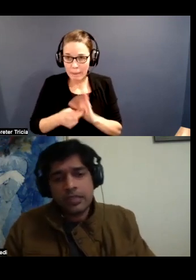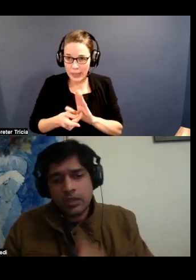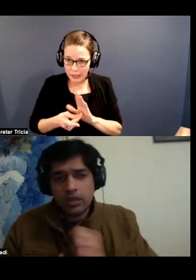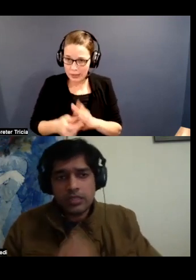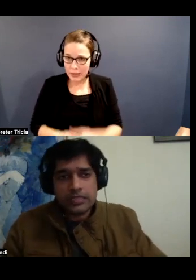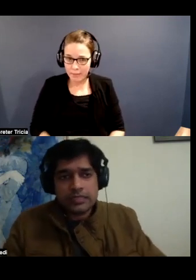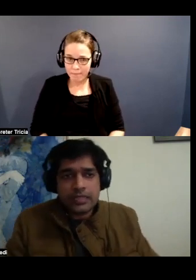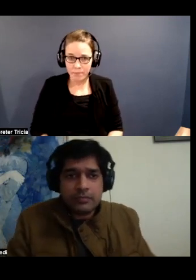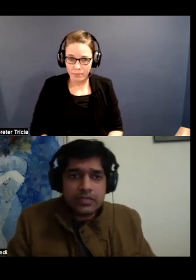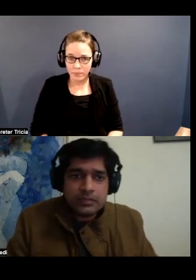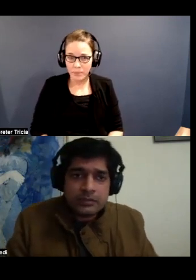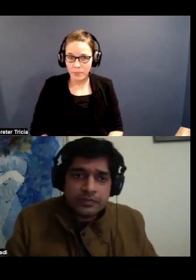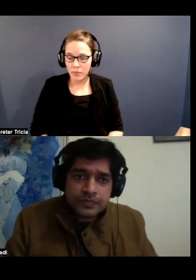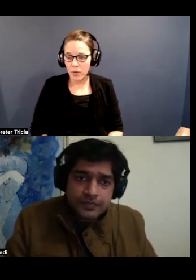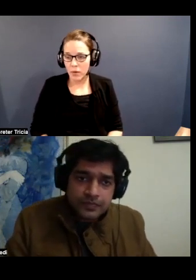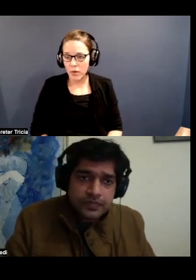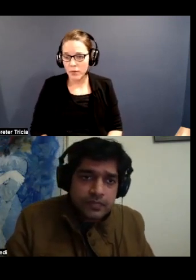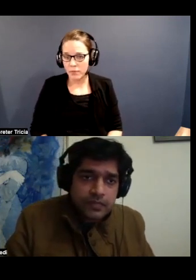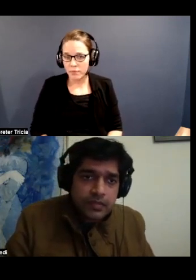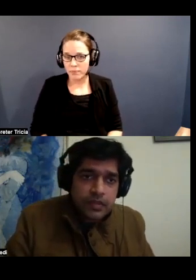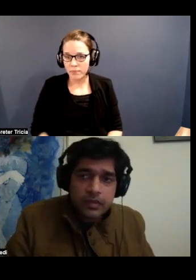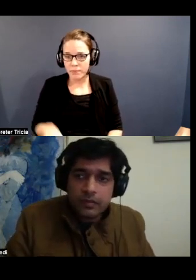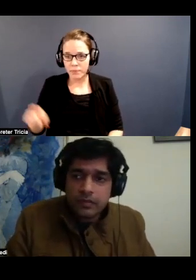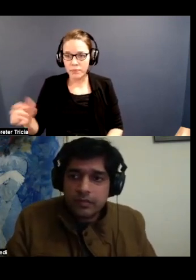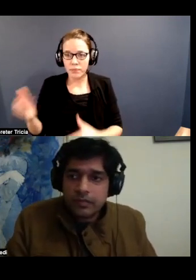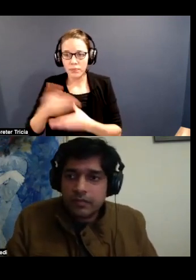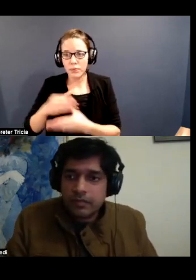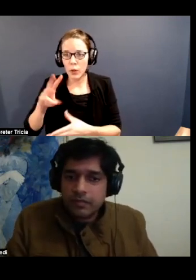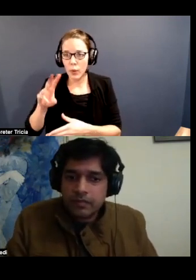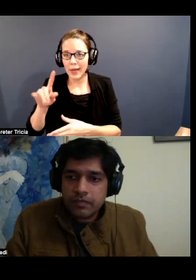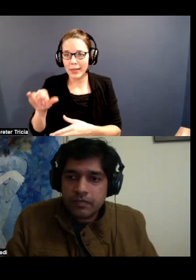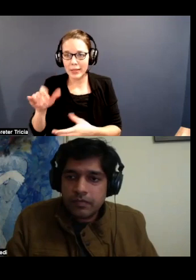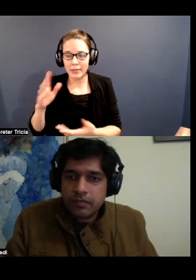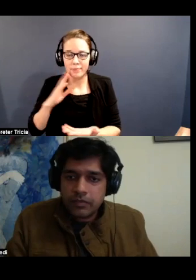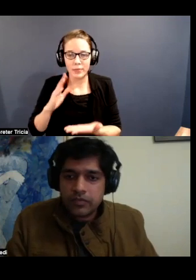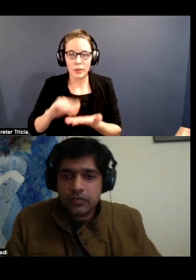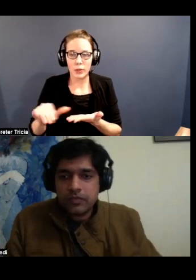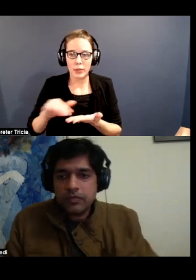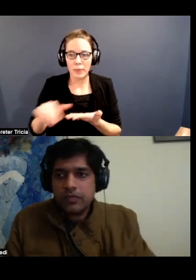On the next slide, excuse me, Kartik, we have a question in the chat asking